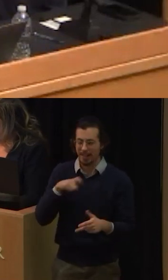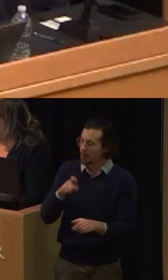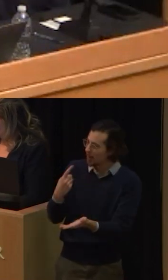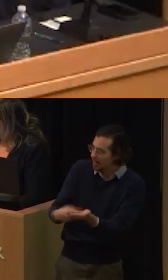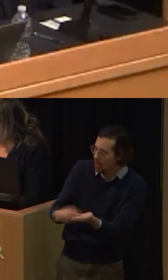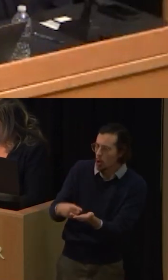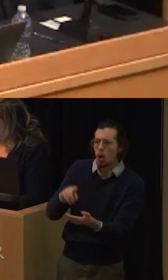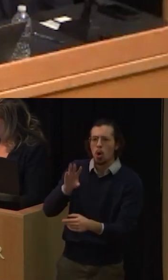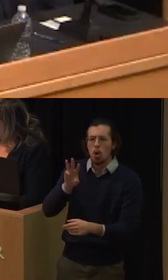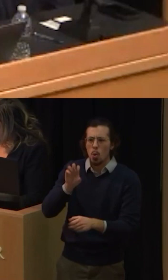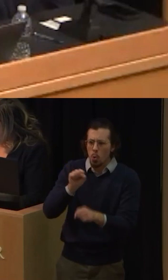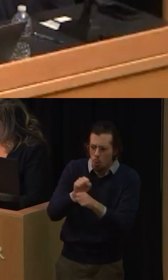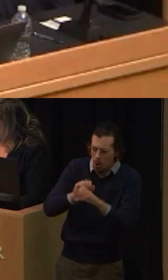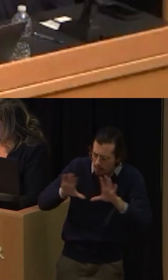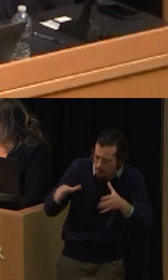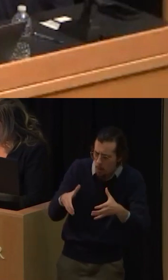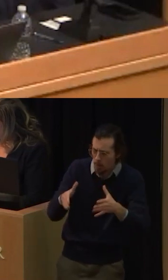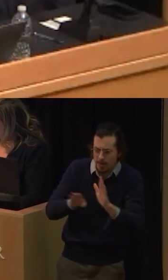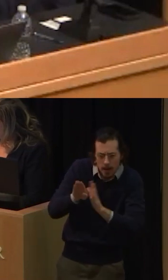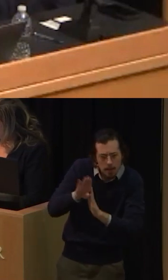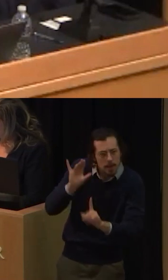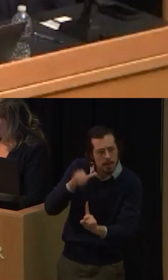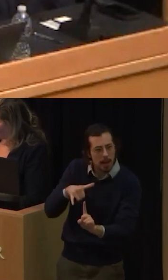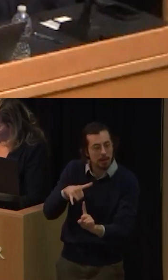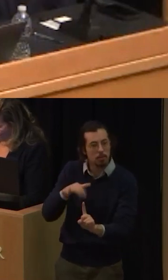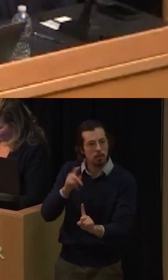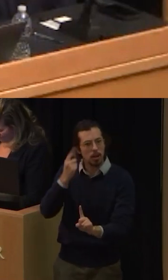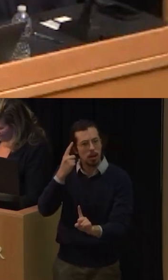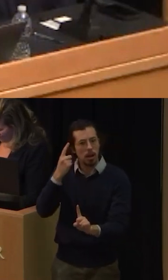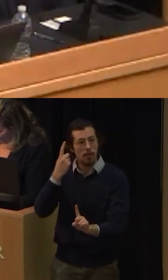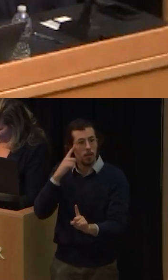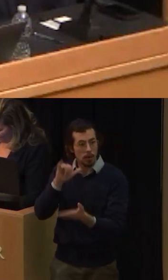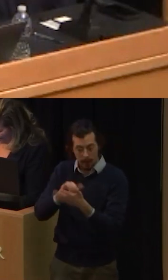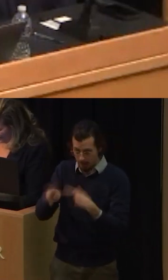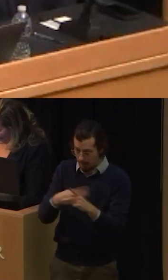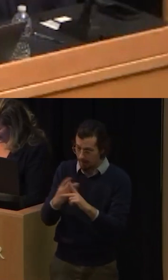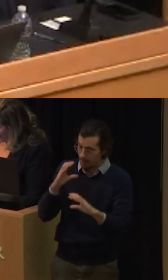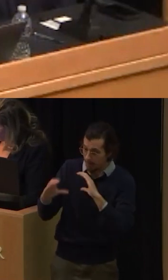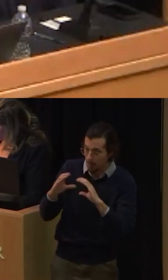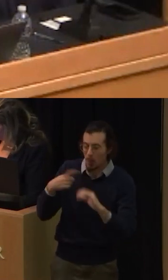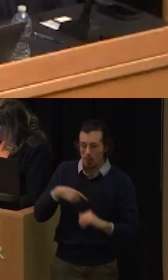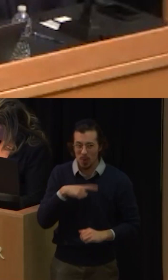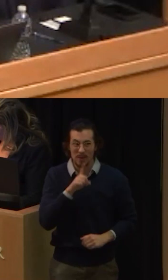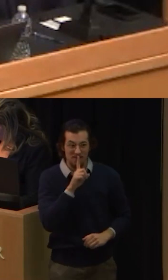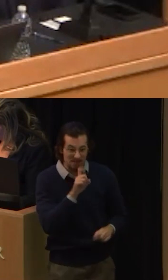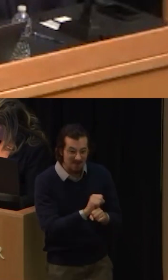"That's where we got to focus," and then you say, "You know what? "In order for us to have a conversation "about workforce development, "we really need, you know what we really need?